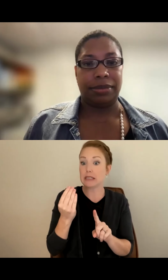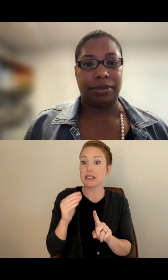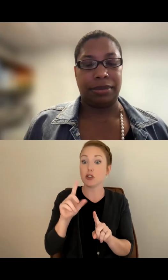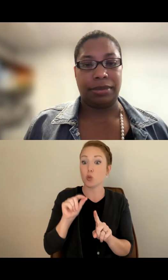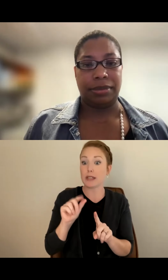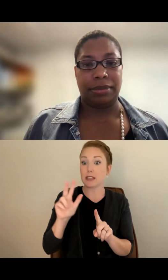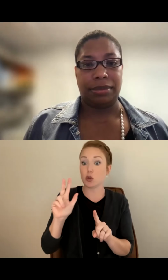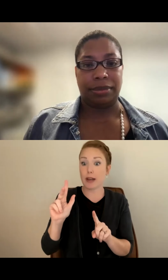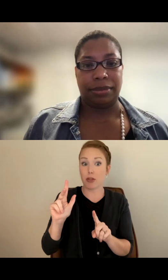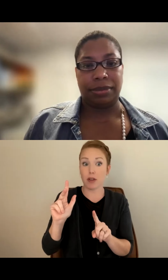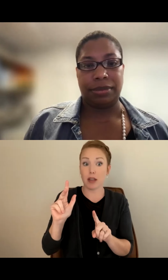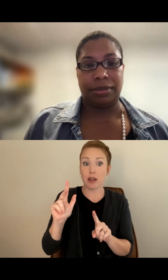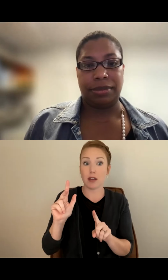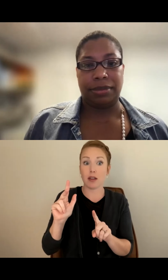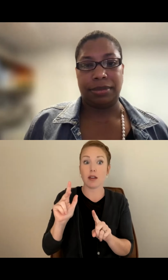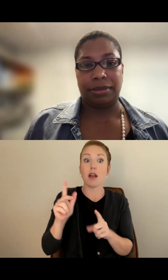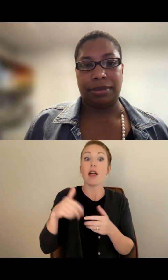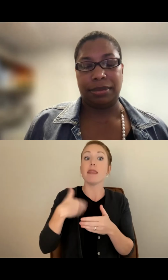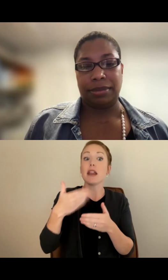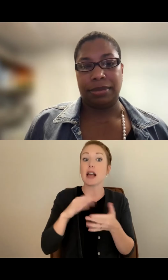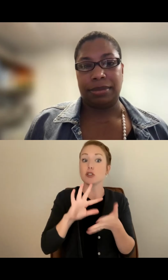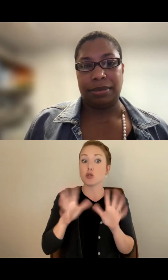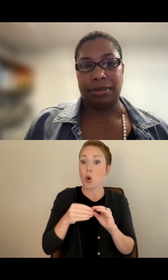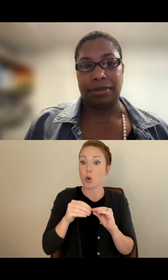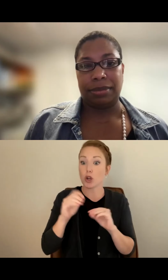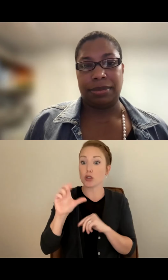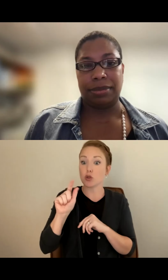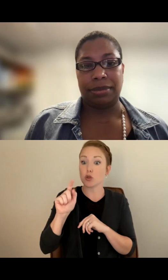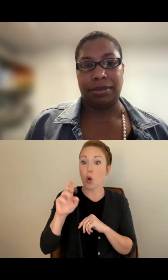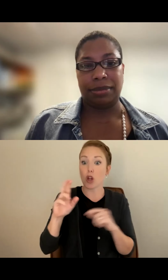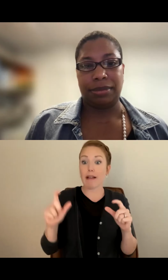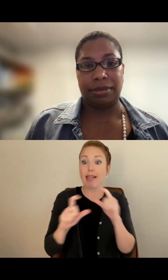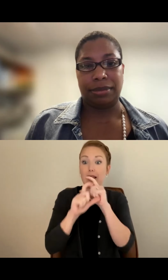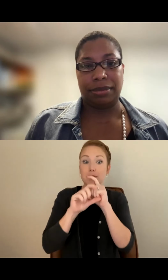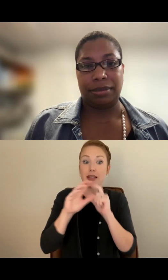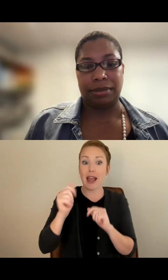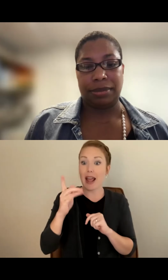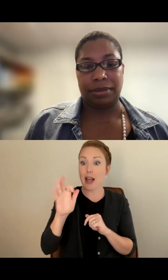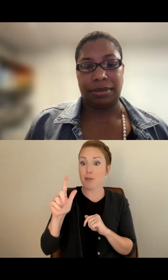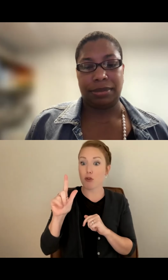The next total solar eclipse is on April 8th, 2024."